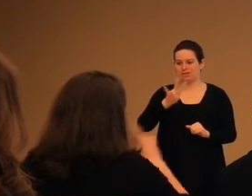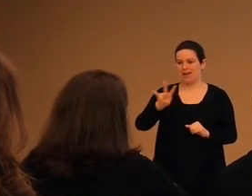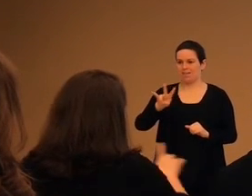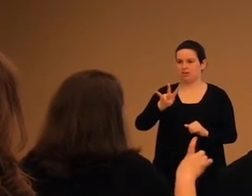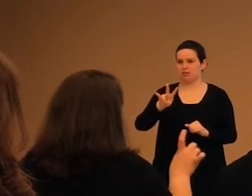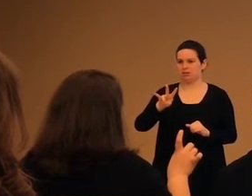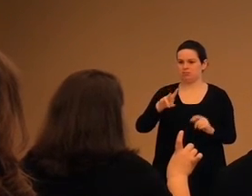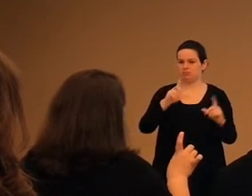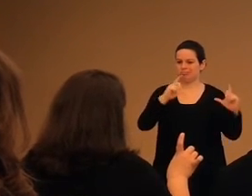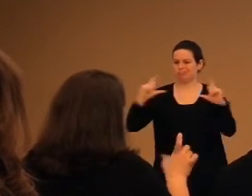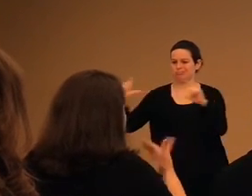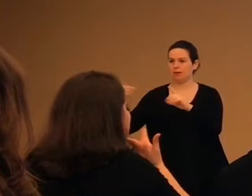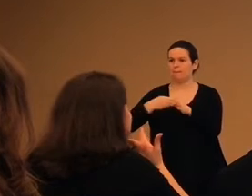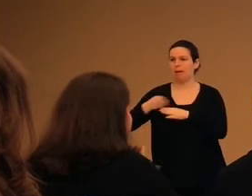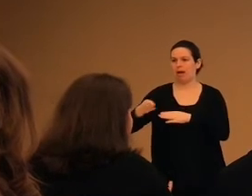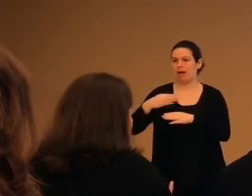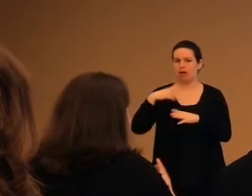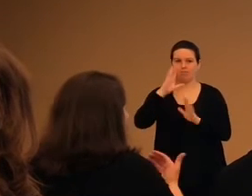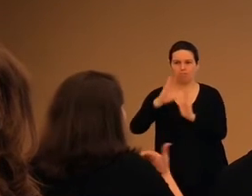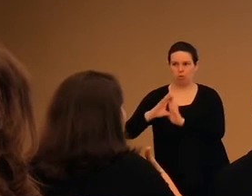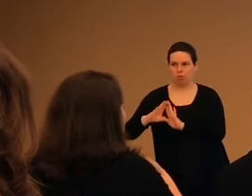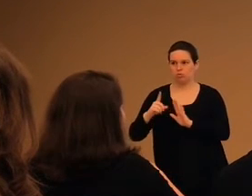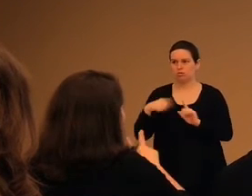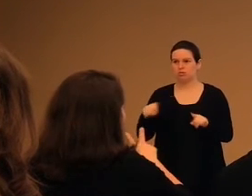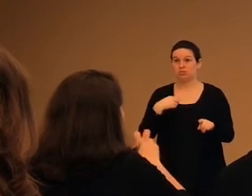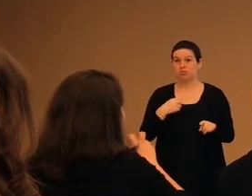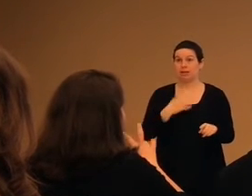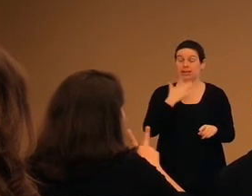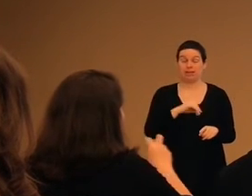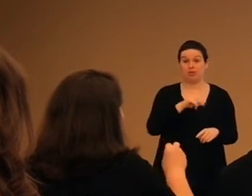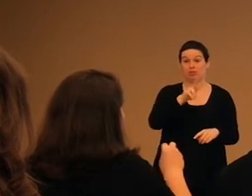Luckily we have 230 staff and we have